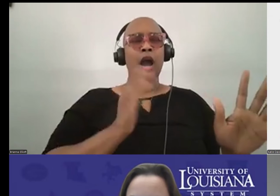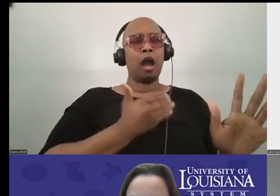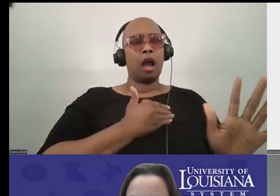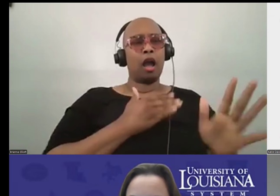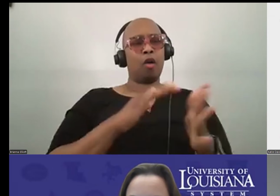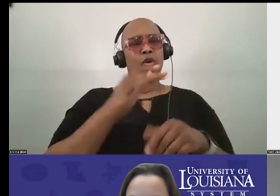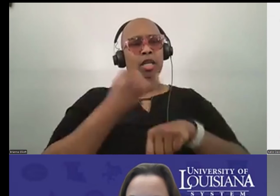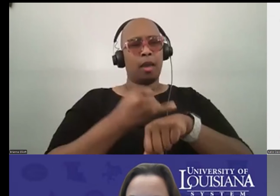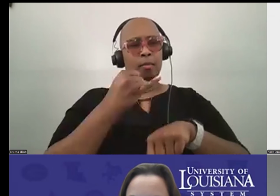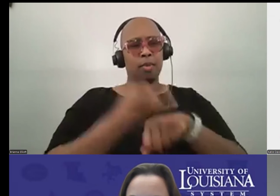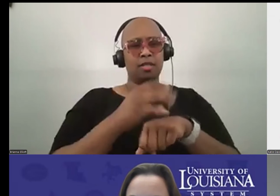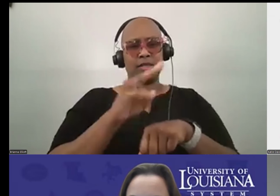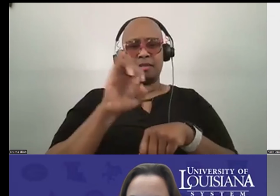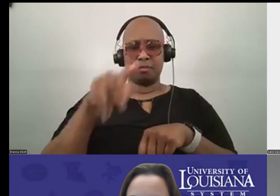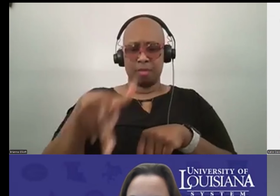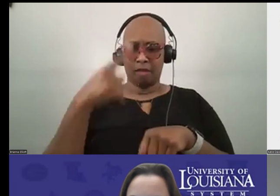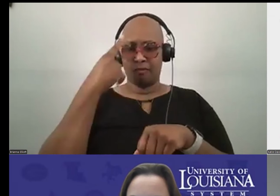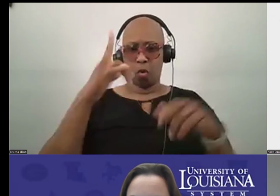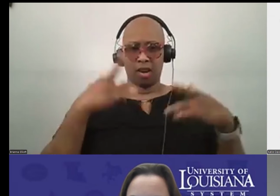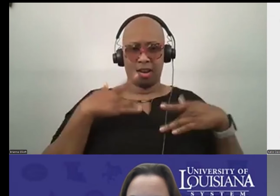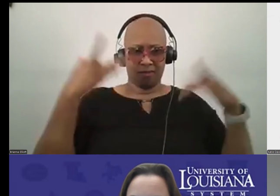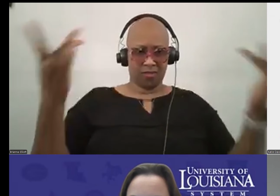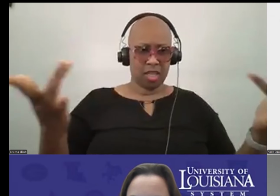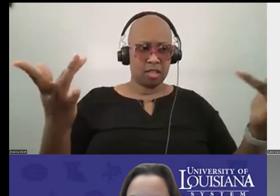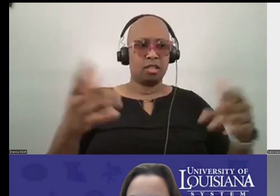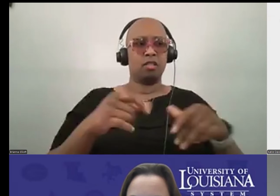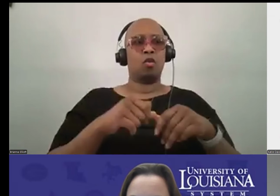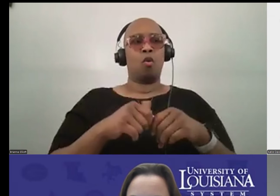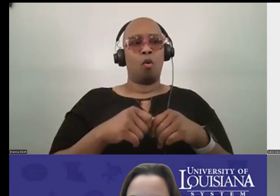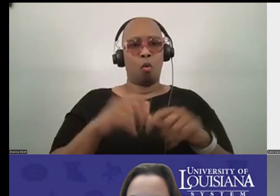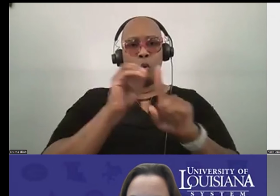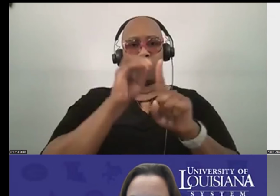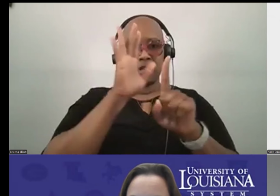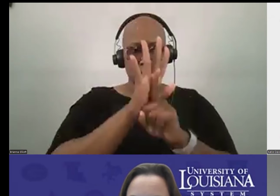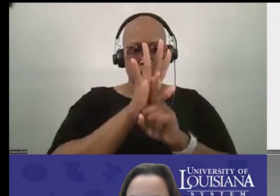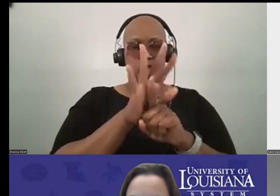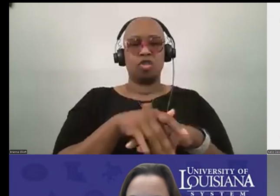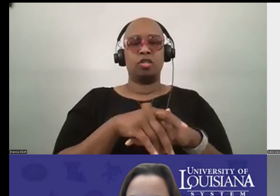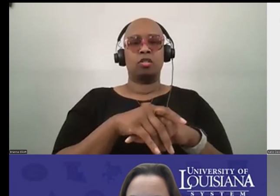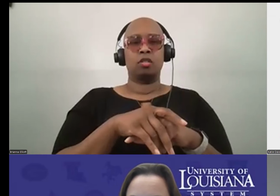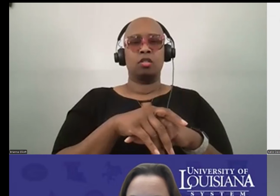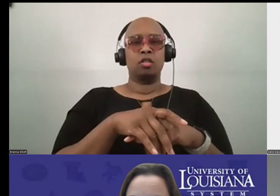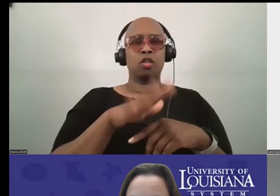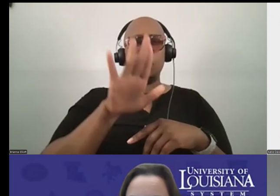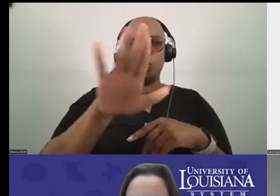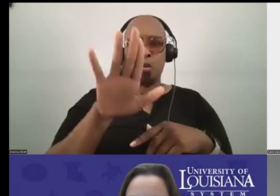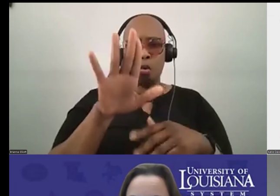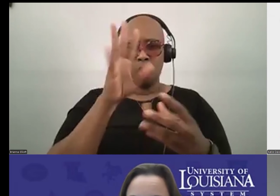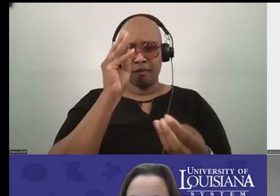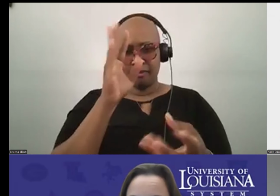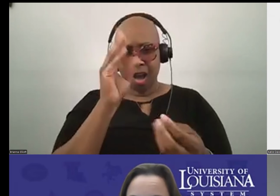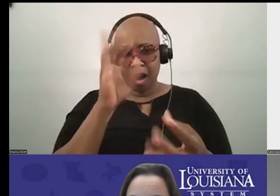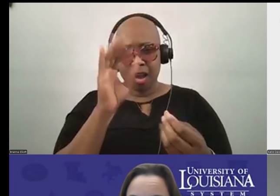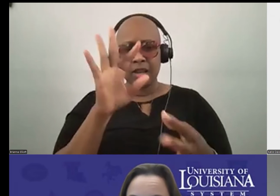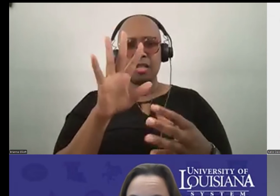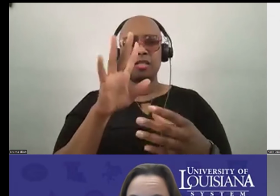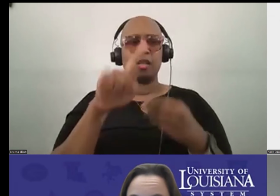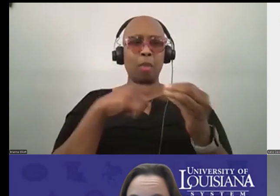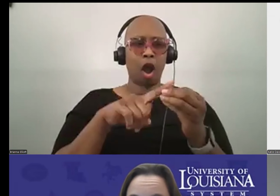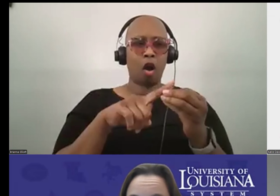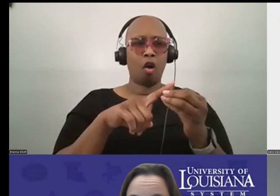orientation, etc. accessible? Um, what advice do you have for large uh images that maybe are used